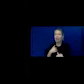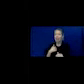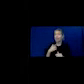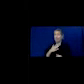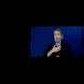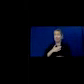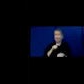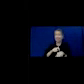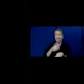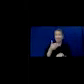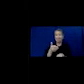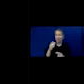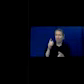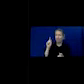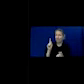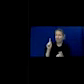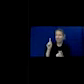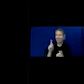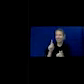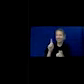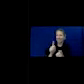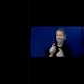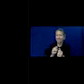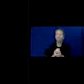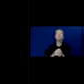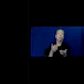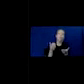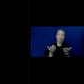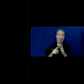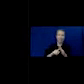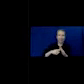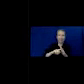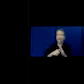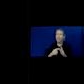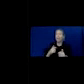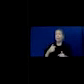So first we started with fading out just while I was on the job site, and she was doing it